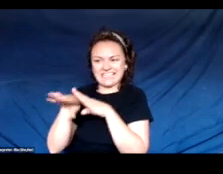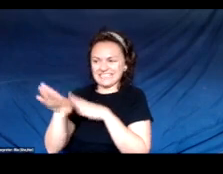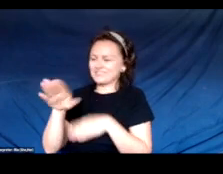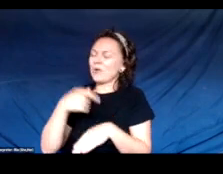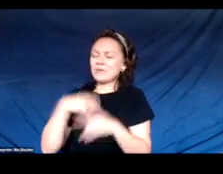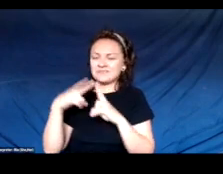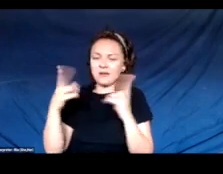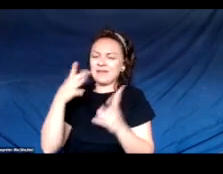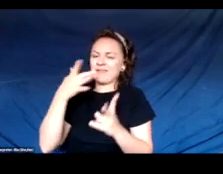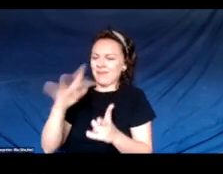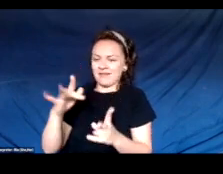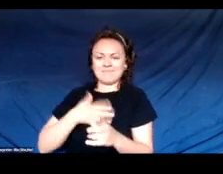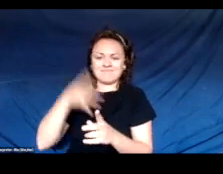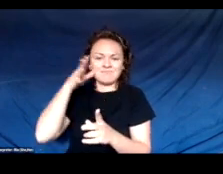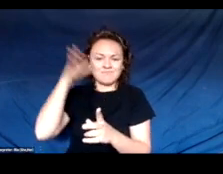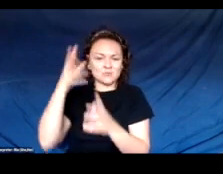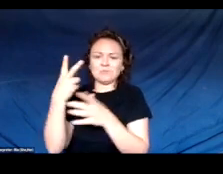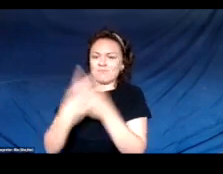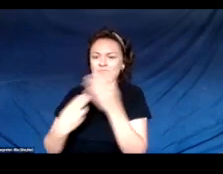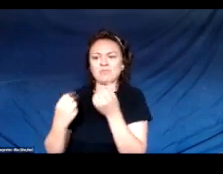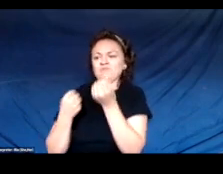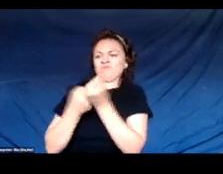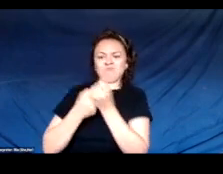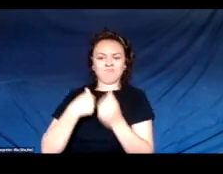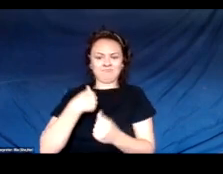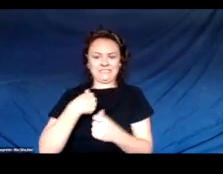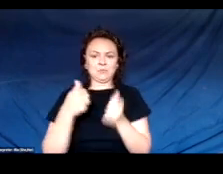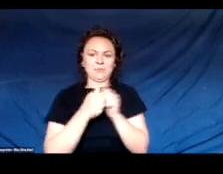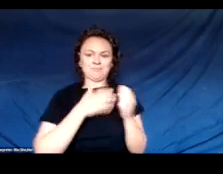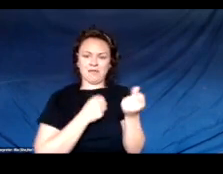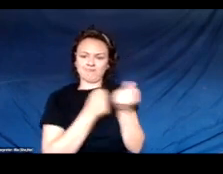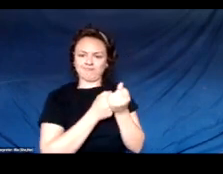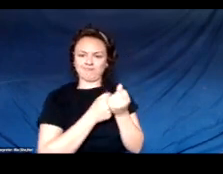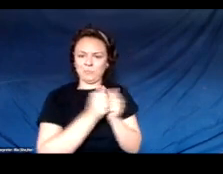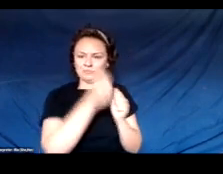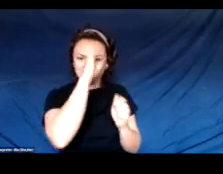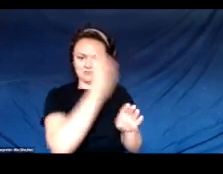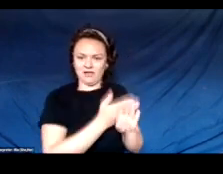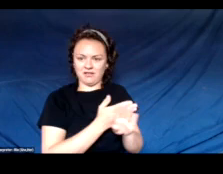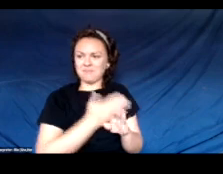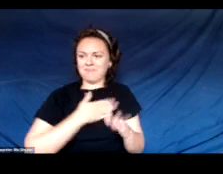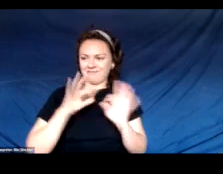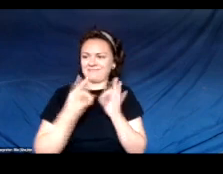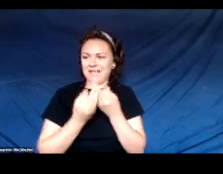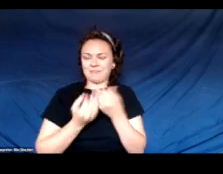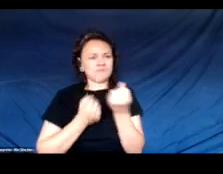in that sense of I had my family with me, but it's also unlucky because